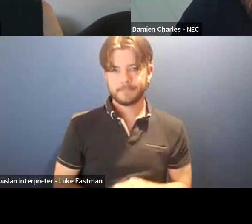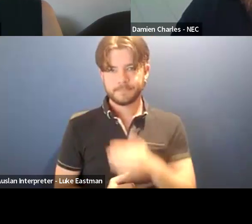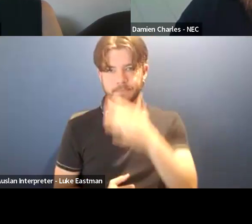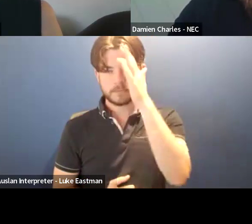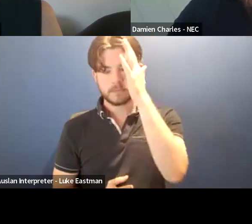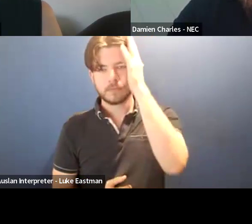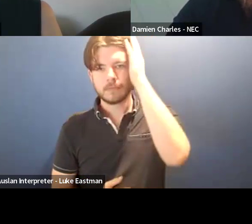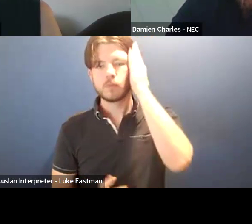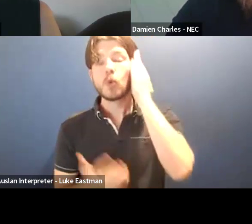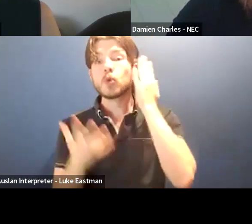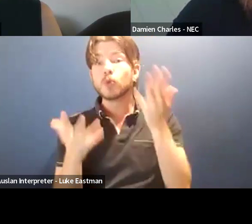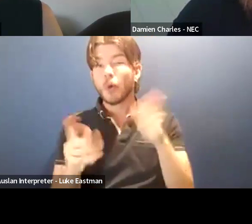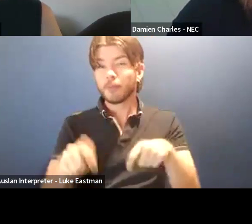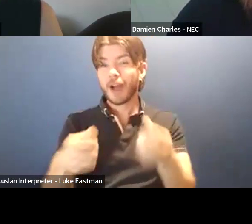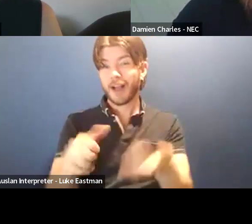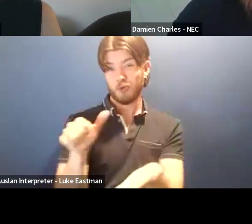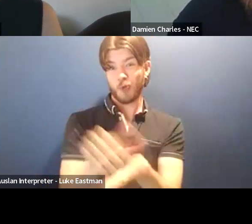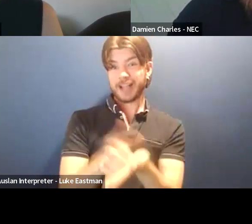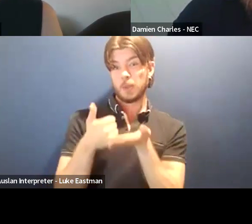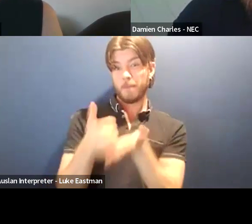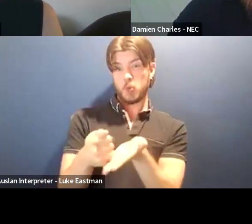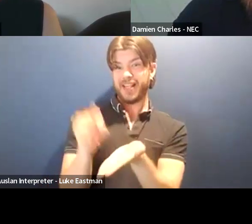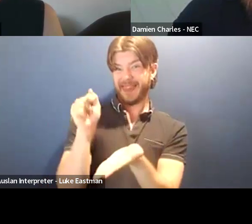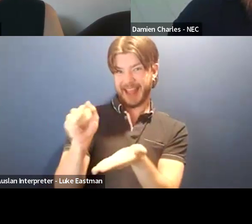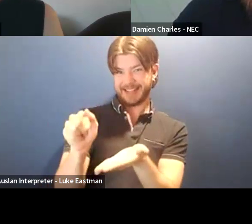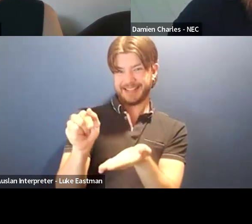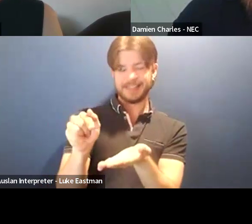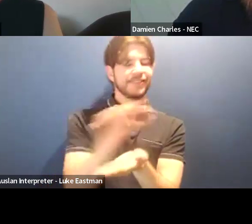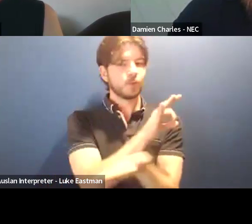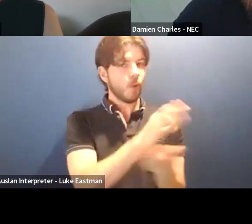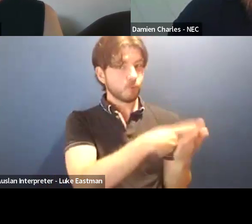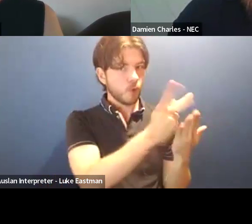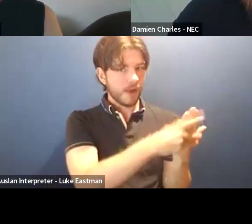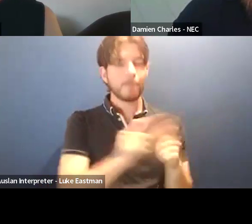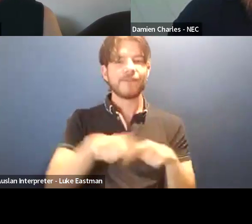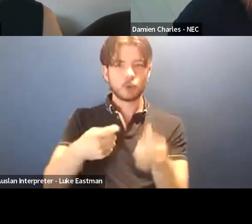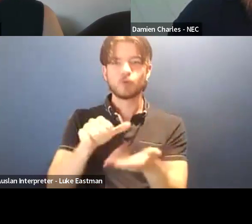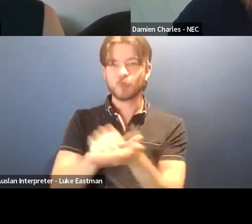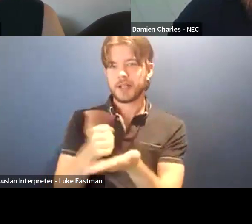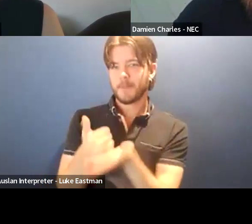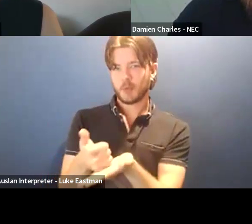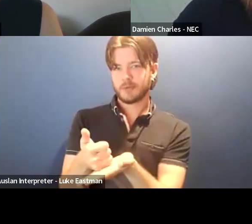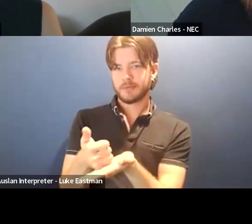right support that's critical rather than the program. I know that youth is a